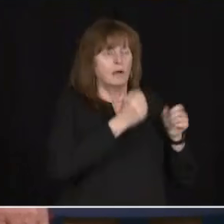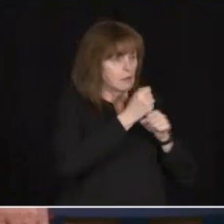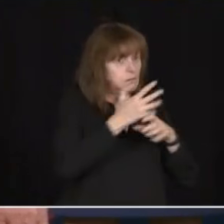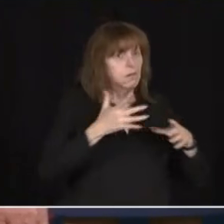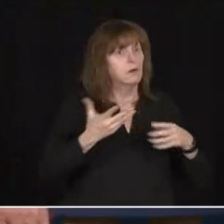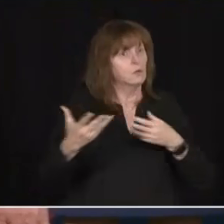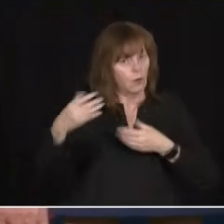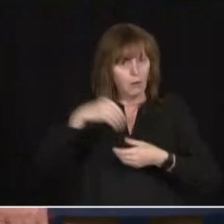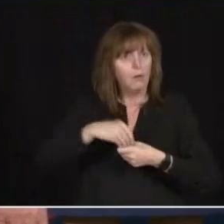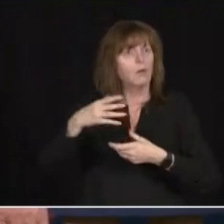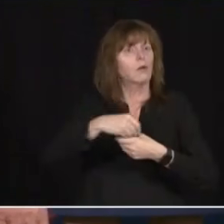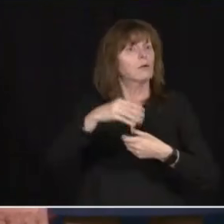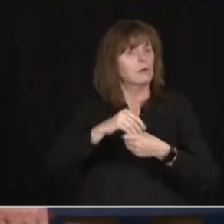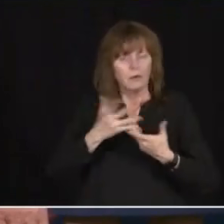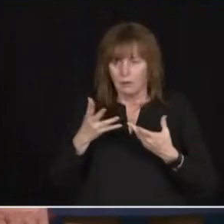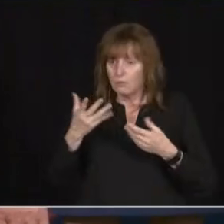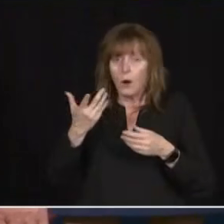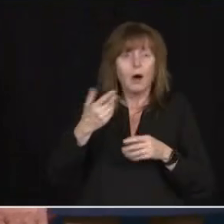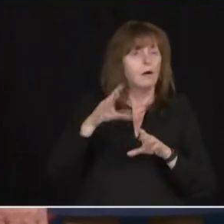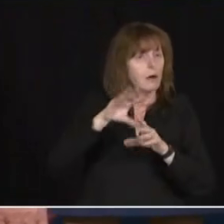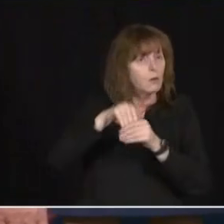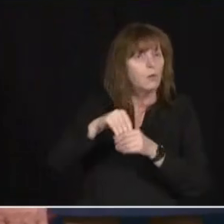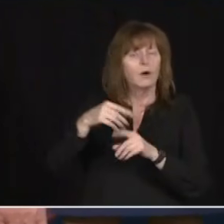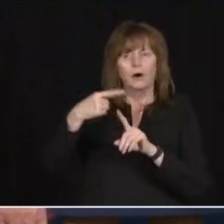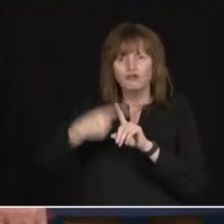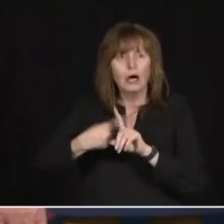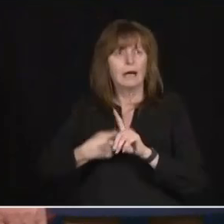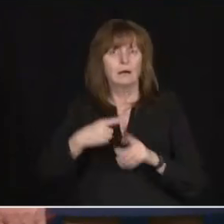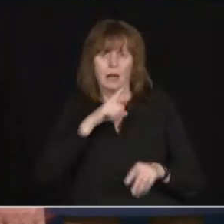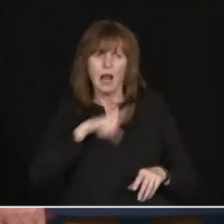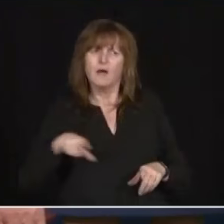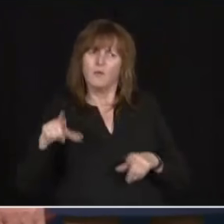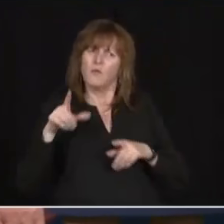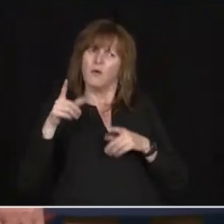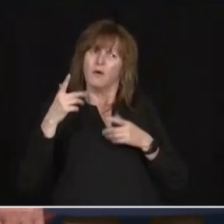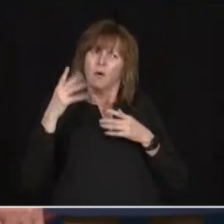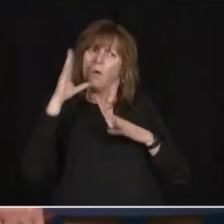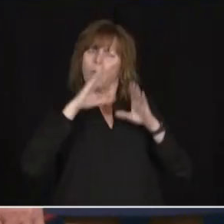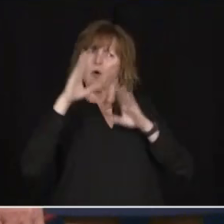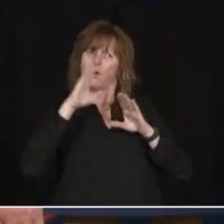consultation to include the gross rent so that now was one of the concerns of